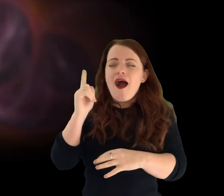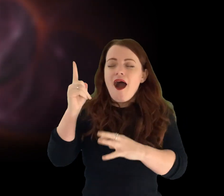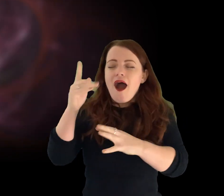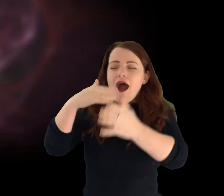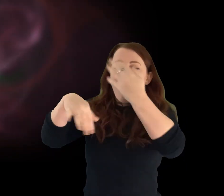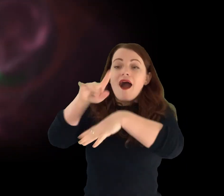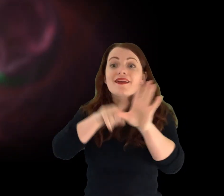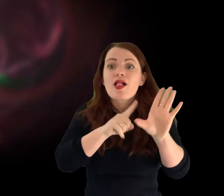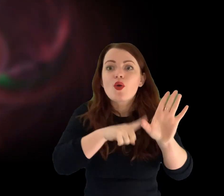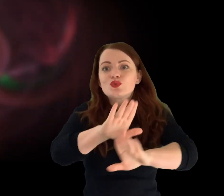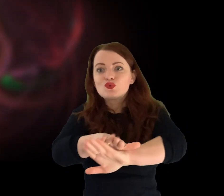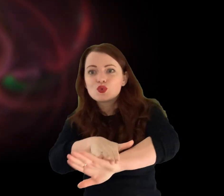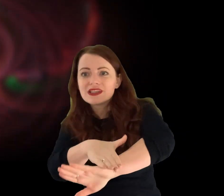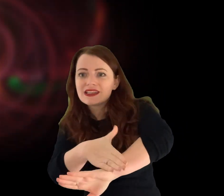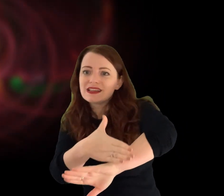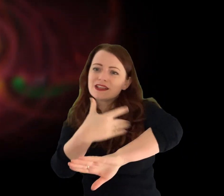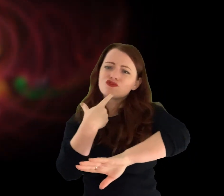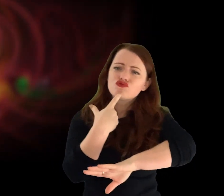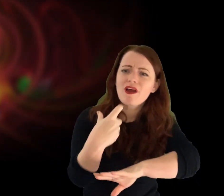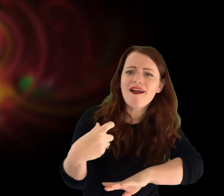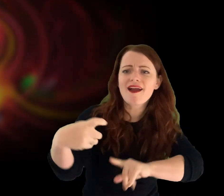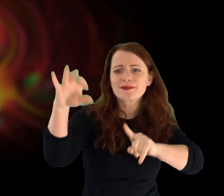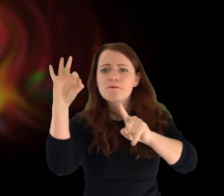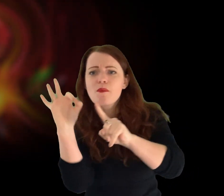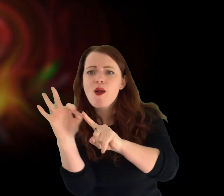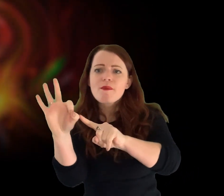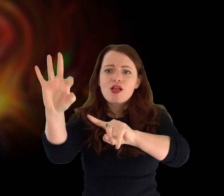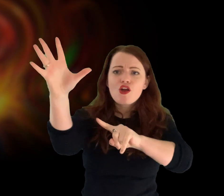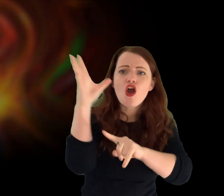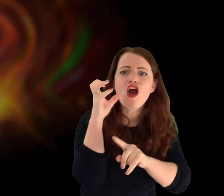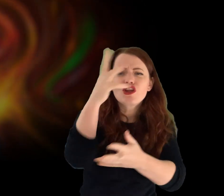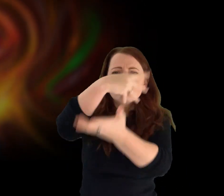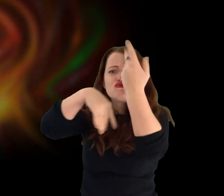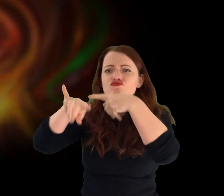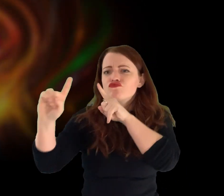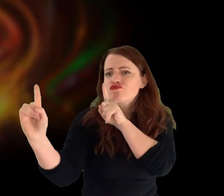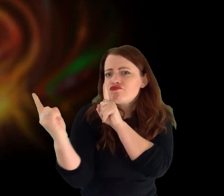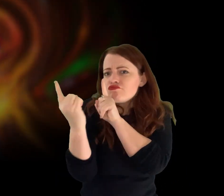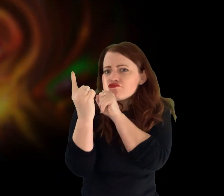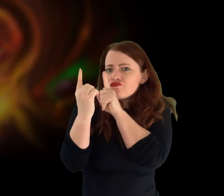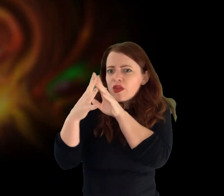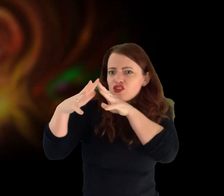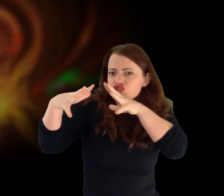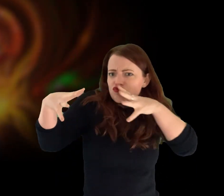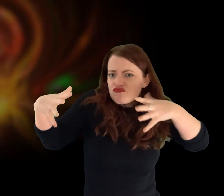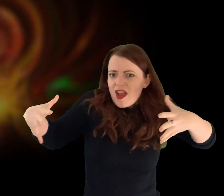Glowing yellows greens and deepest reds purple orange Nose to nose – with a giant...